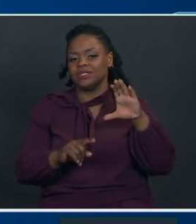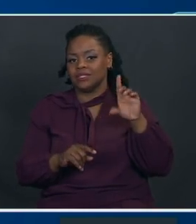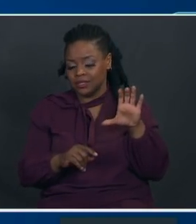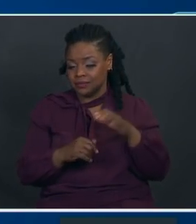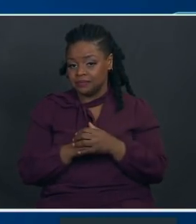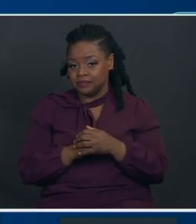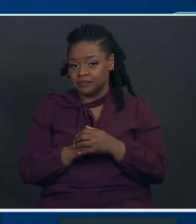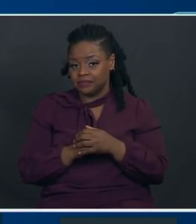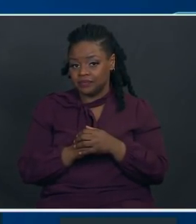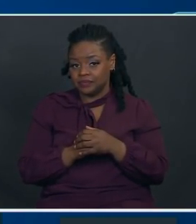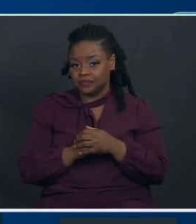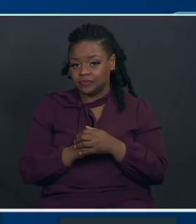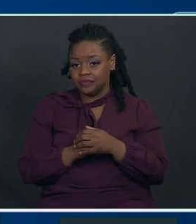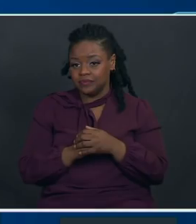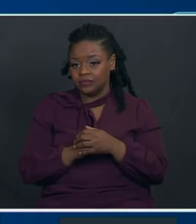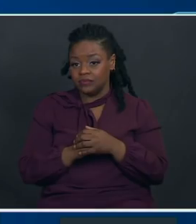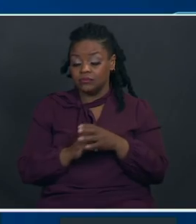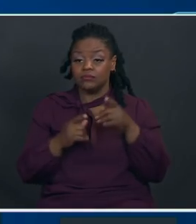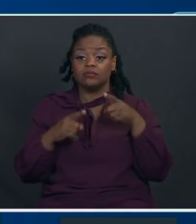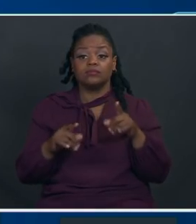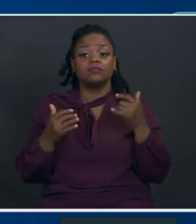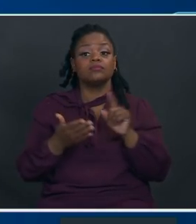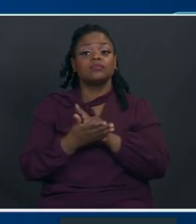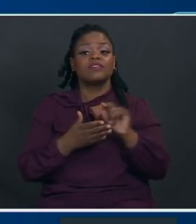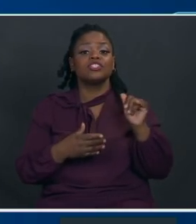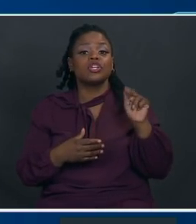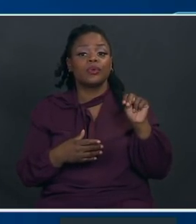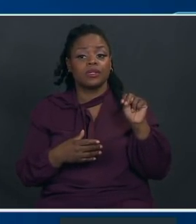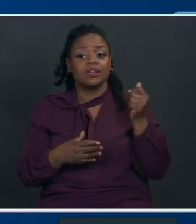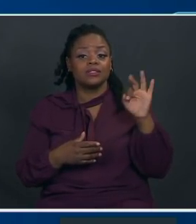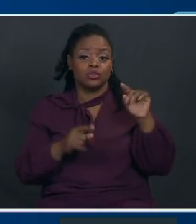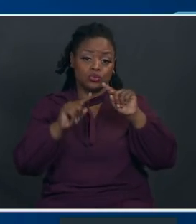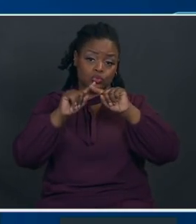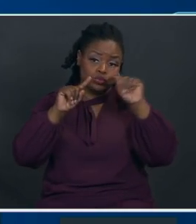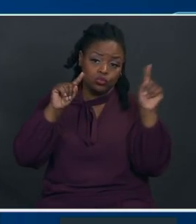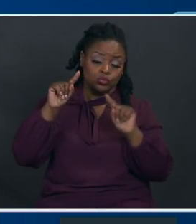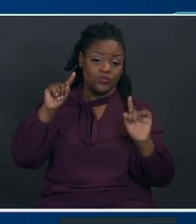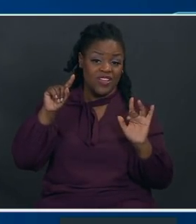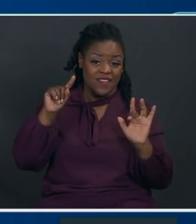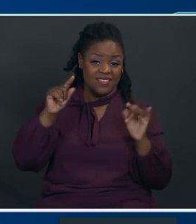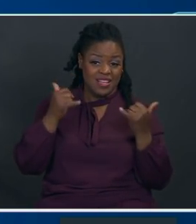During the week of January 19th, through the 25th, the seven-day average of new cases